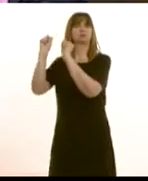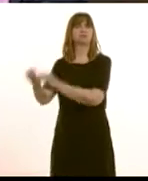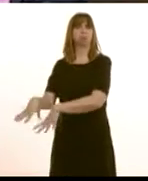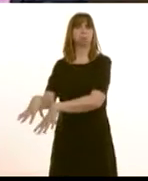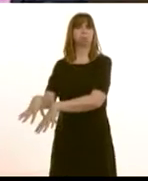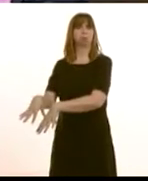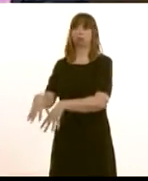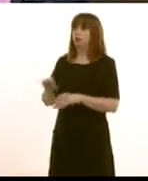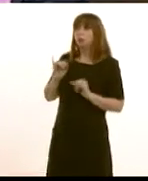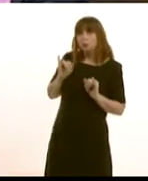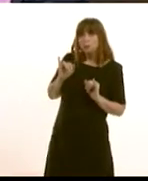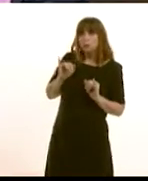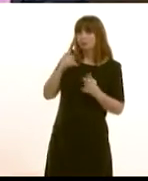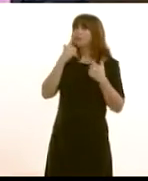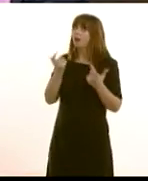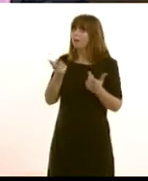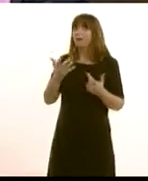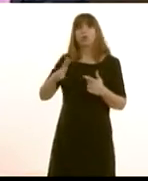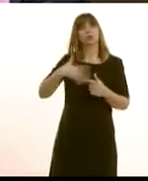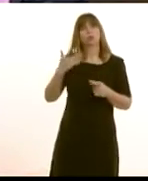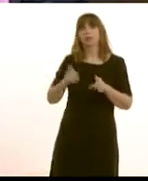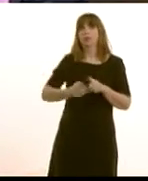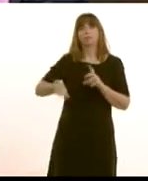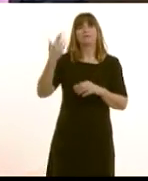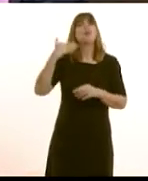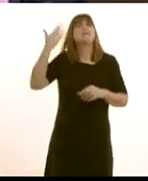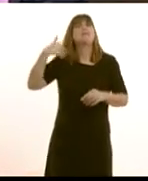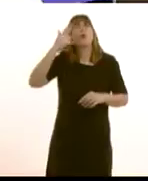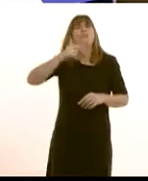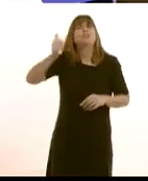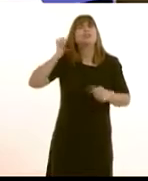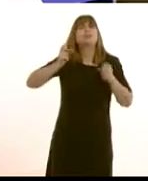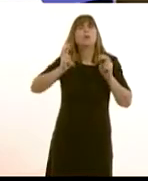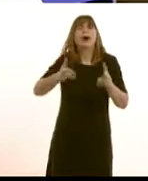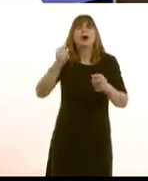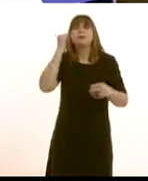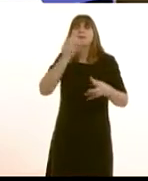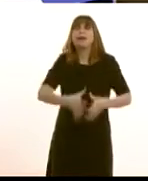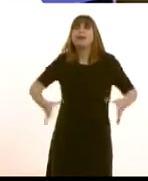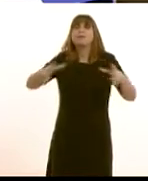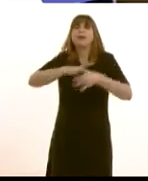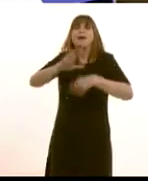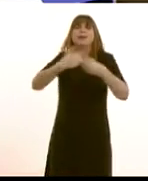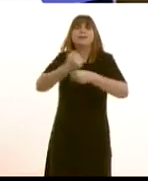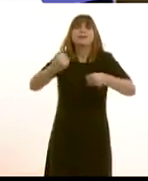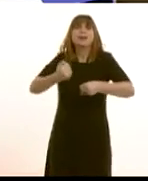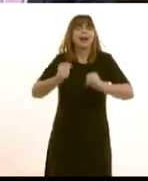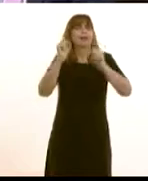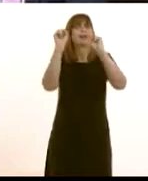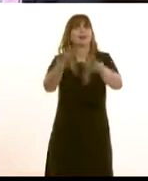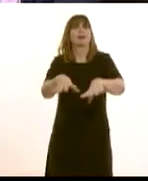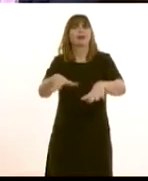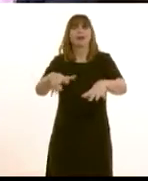canít return to the days when everything was chucked into a black bag and put into a hole in the groundóthey donít exist anymore; theyíre gone. The reality is that unless